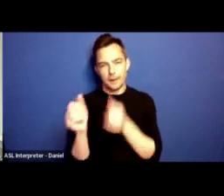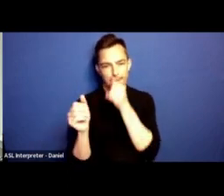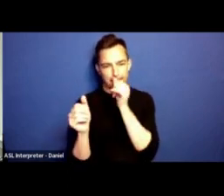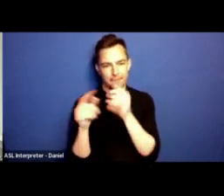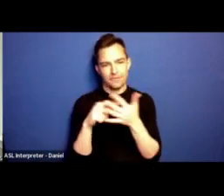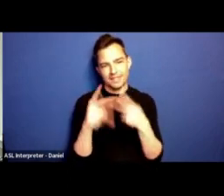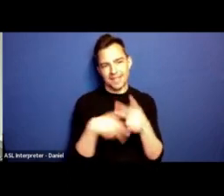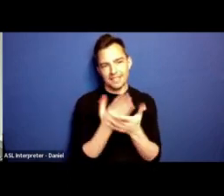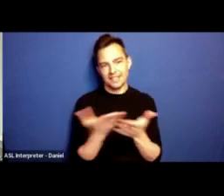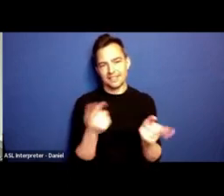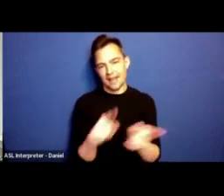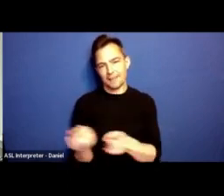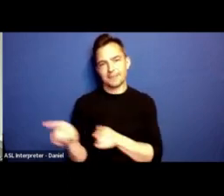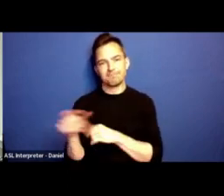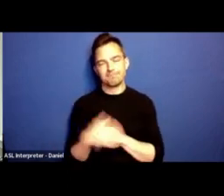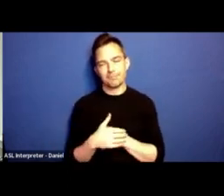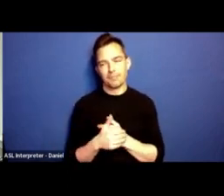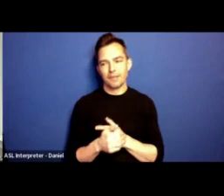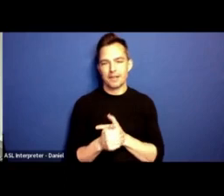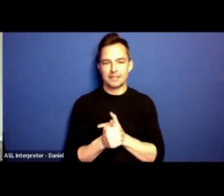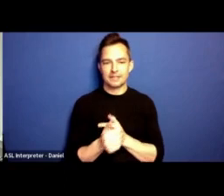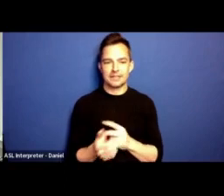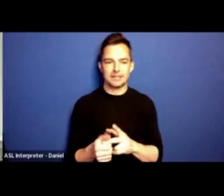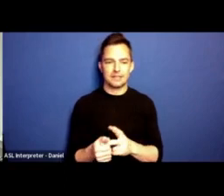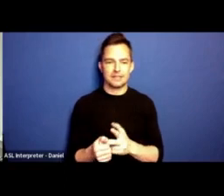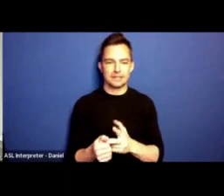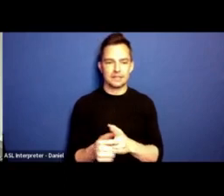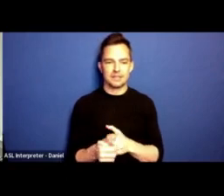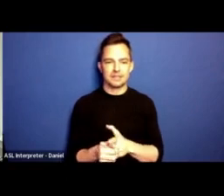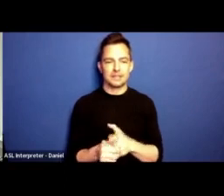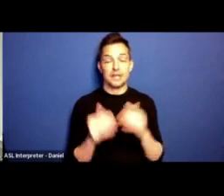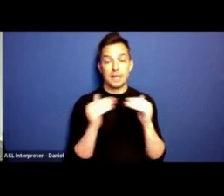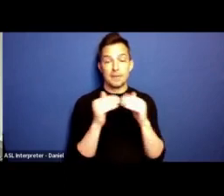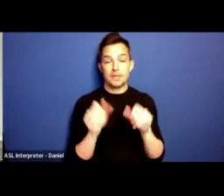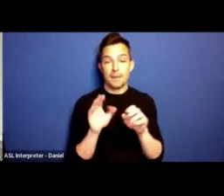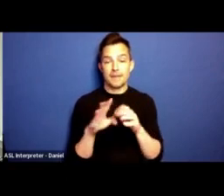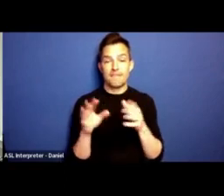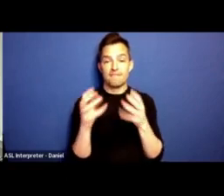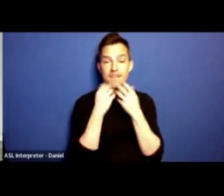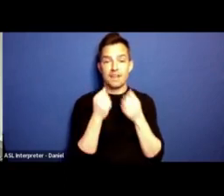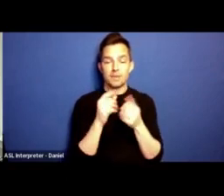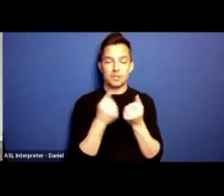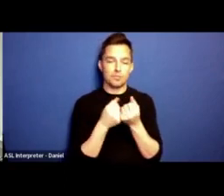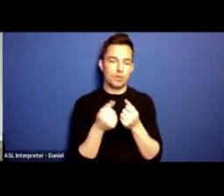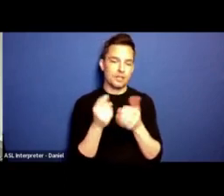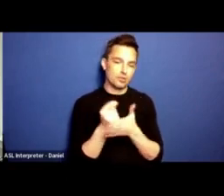that to happen. peers can be valuable in supporting the treatment process. When I was